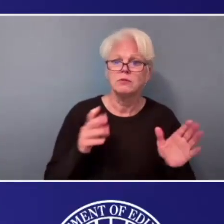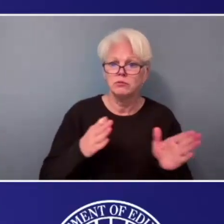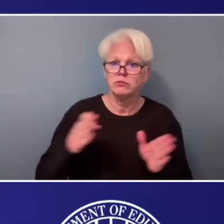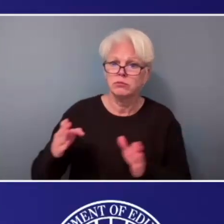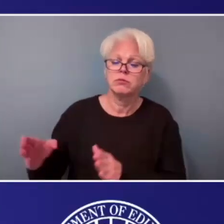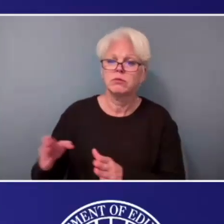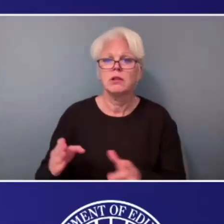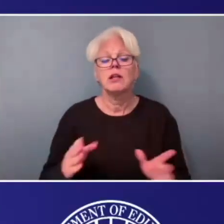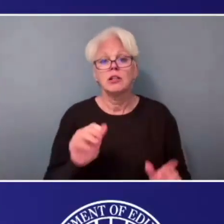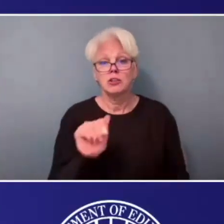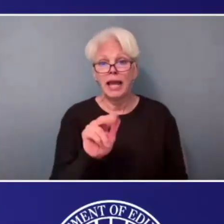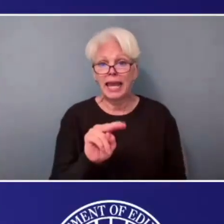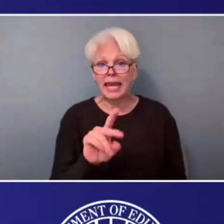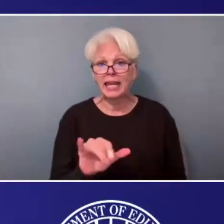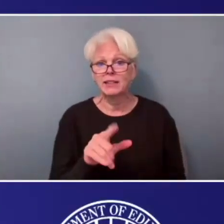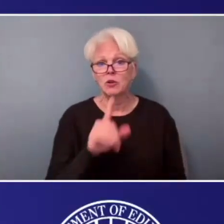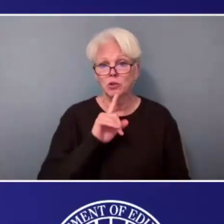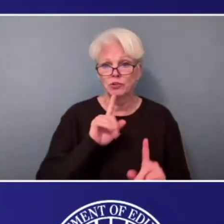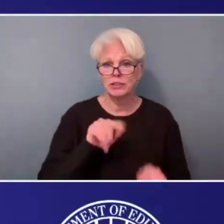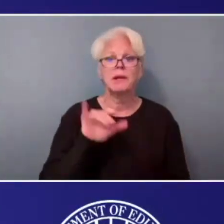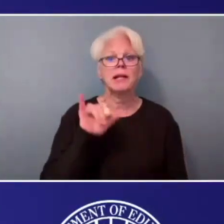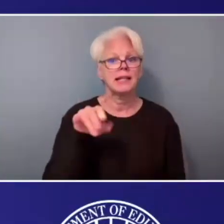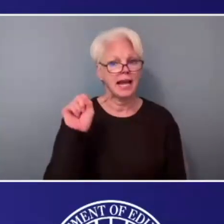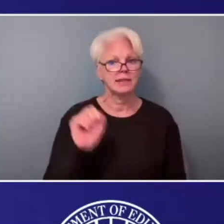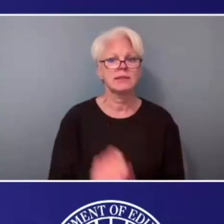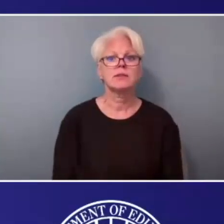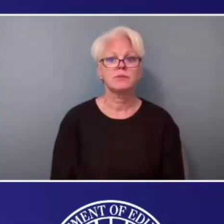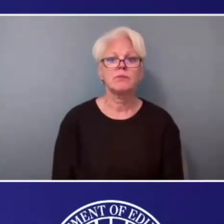Andy, did you want to respond? Yes. So I think the --